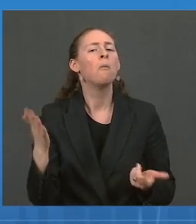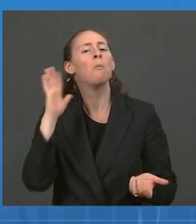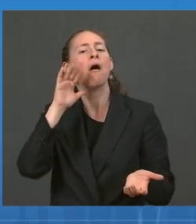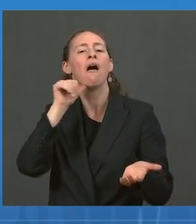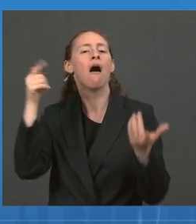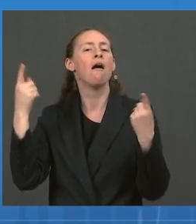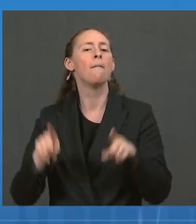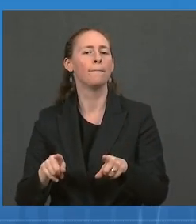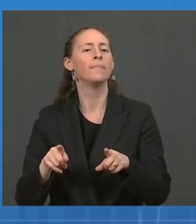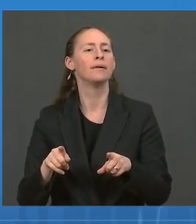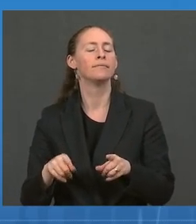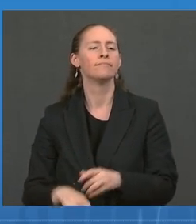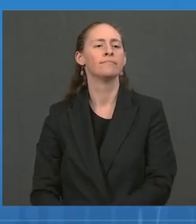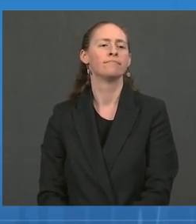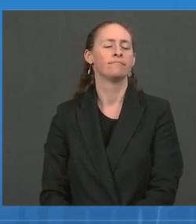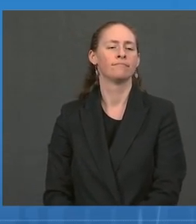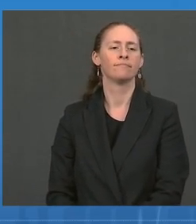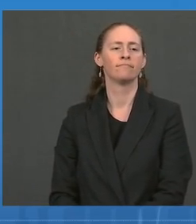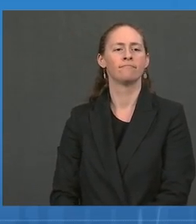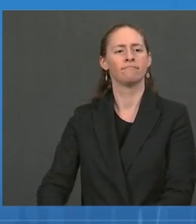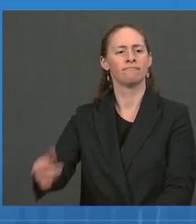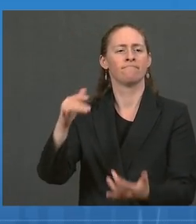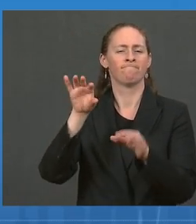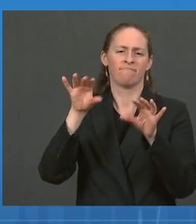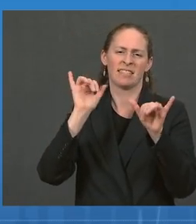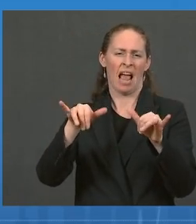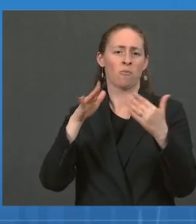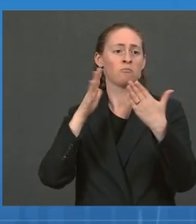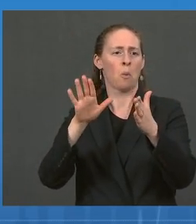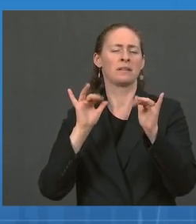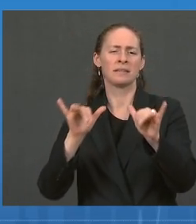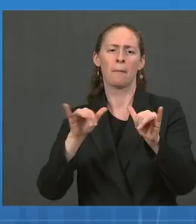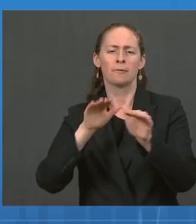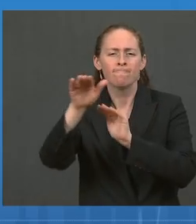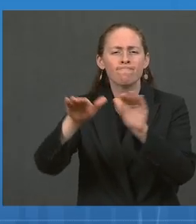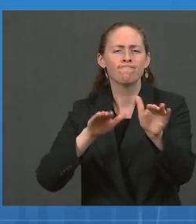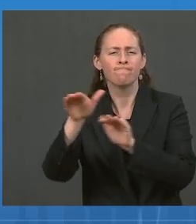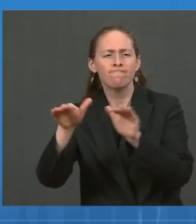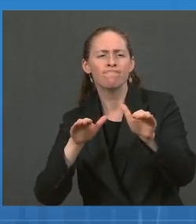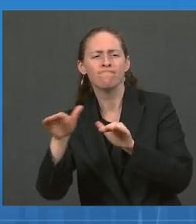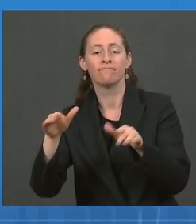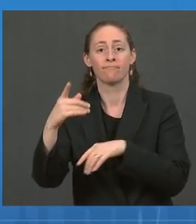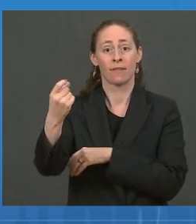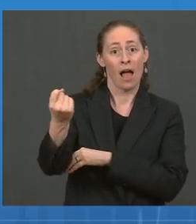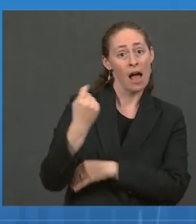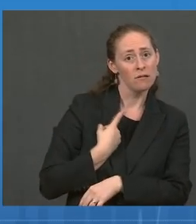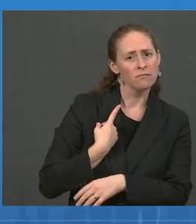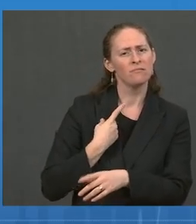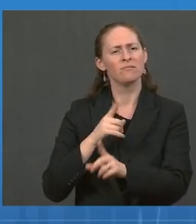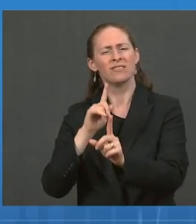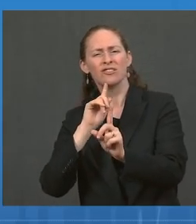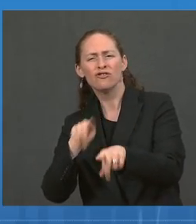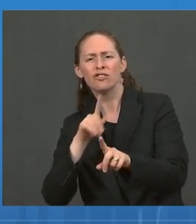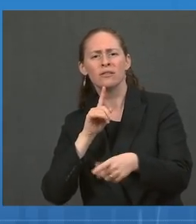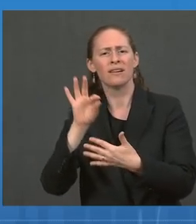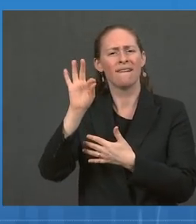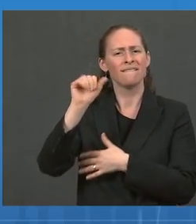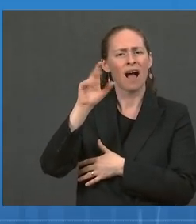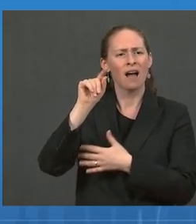and continuing that strategy to connect with people, answer their questions, provide them the evidence that the vaccines are safe and effective.